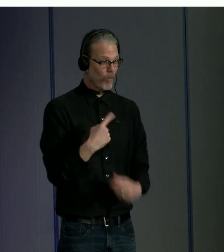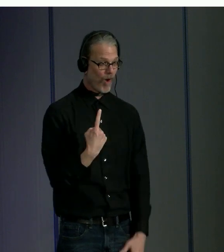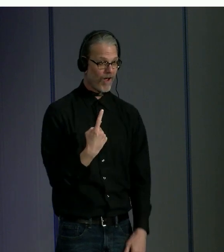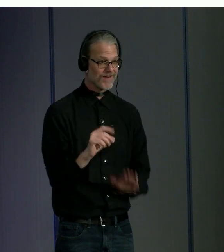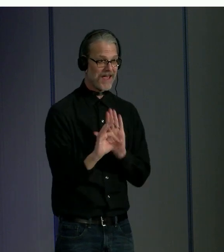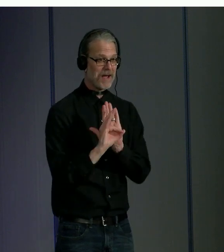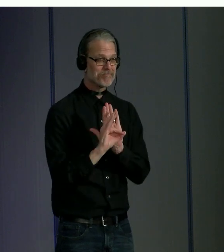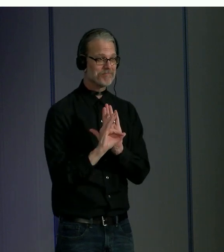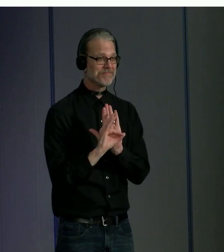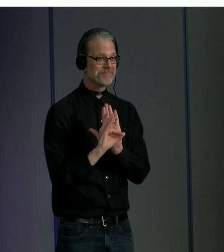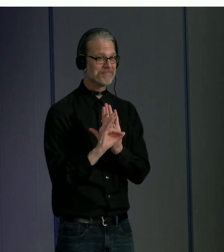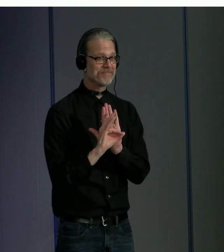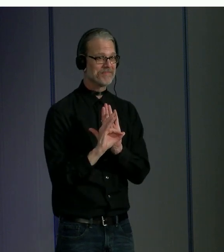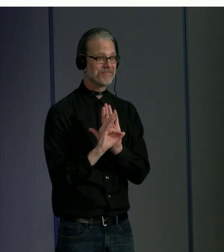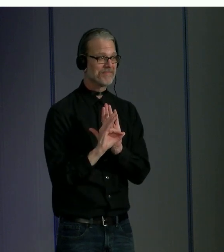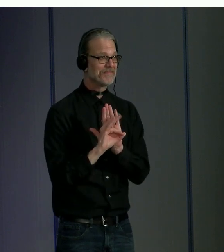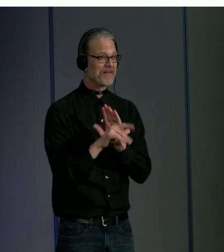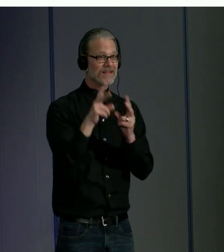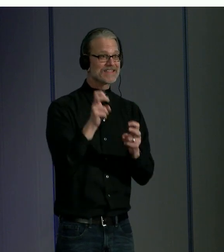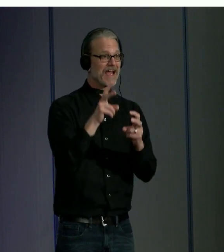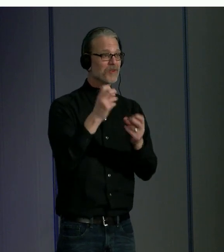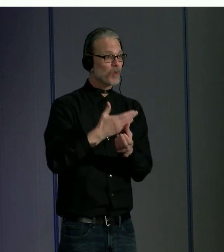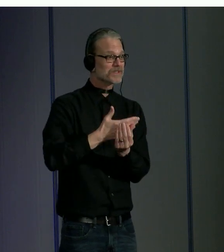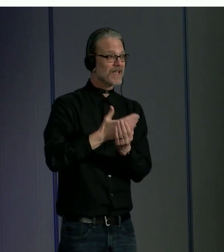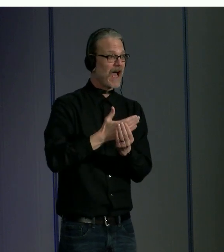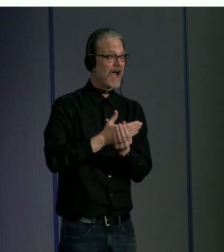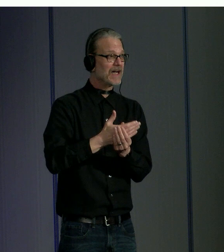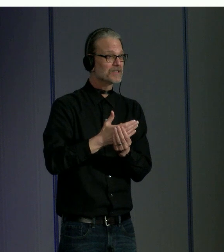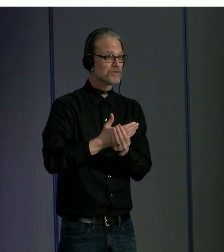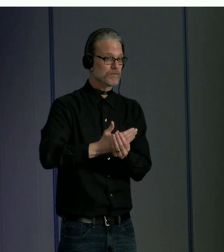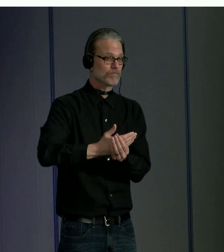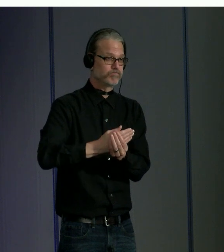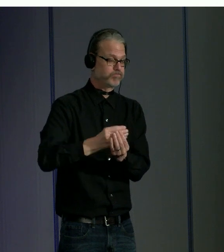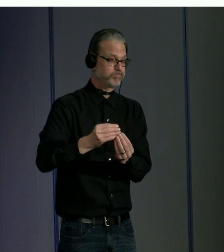application. The download size of that would be absurd.